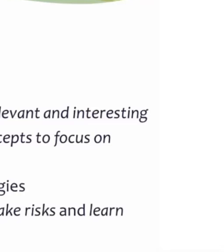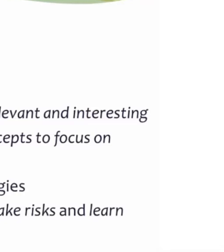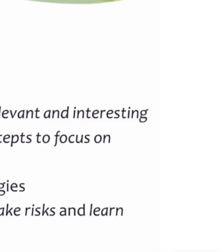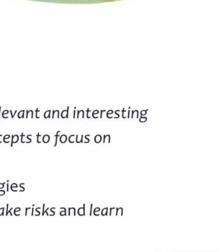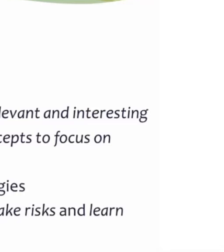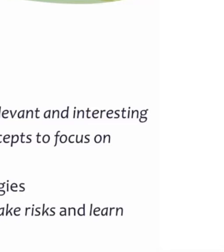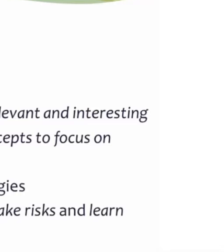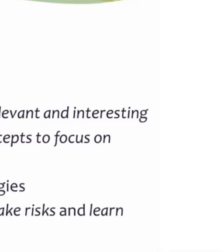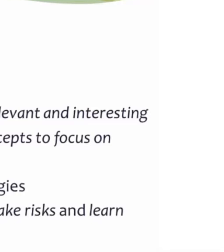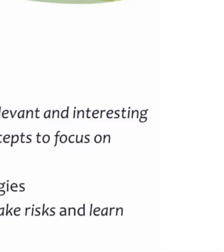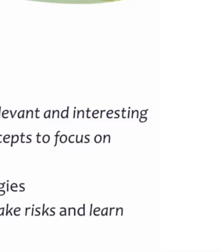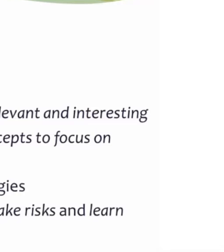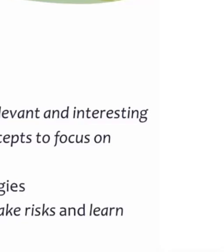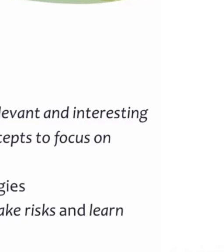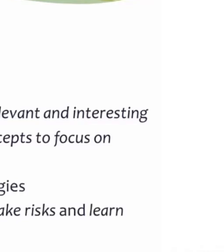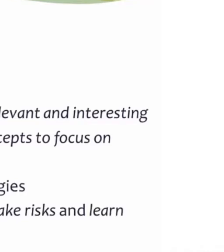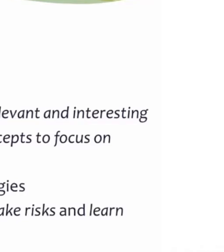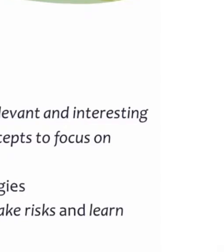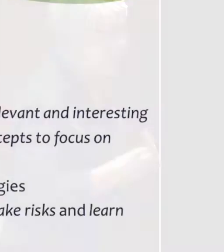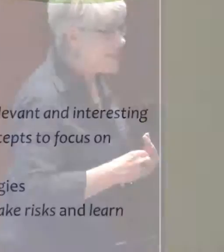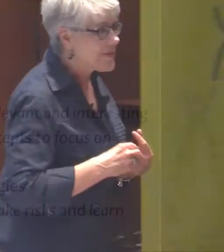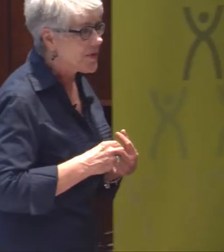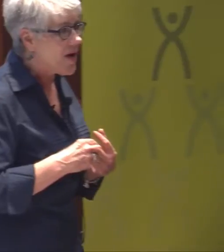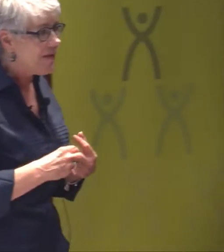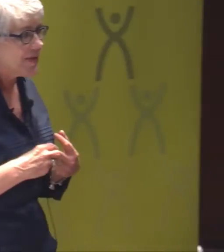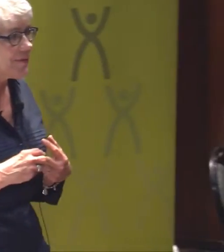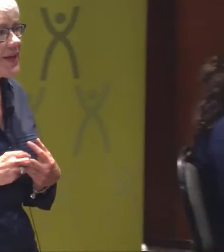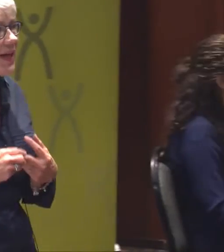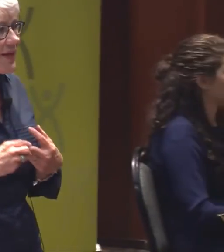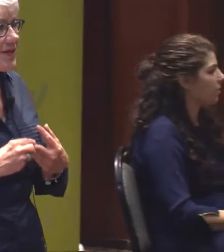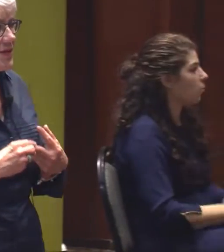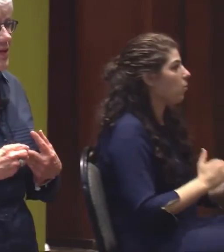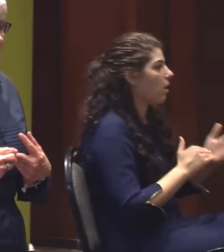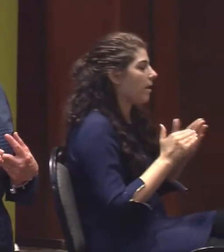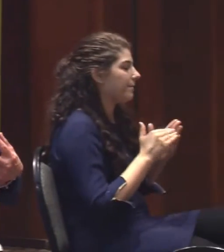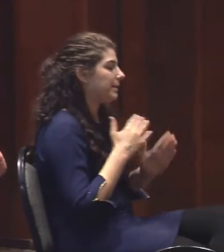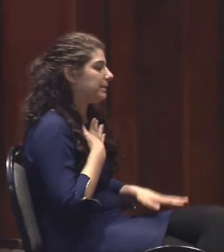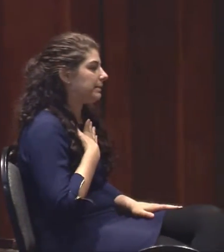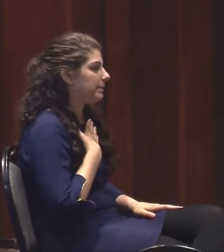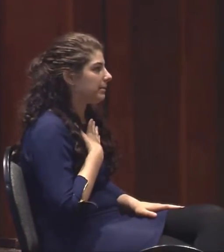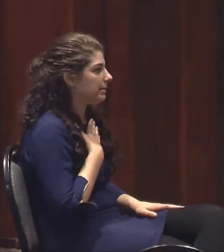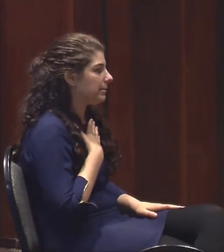We do this with typically developing kids. We're often reluctant to do that.